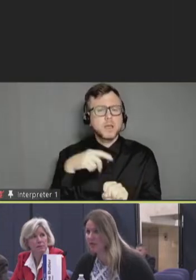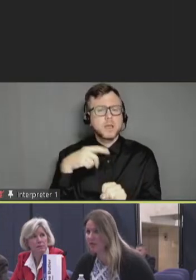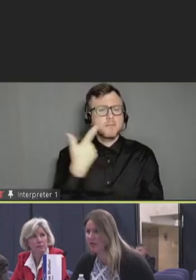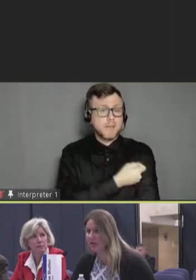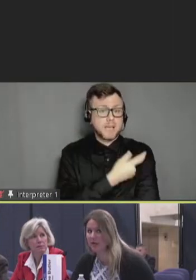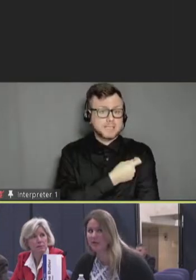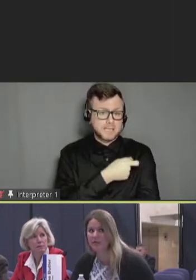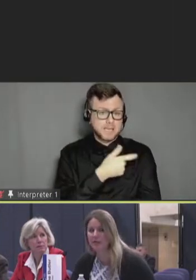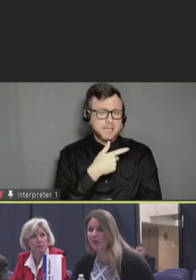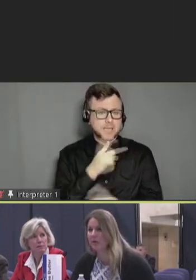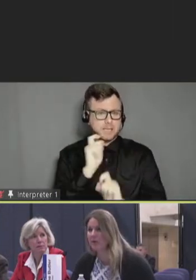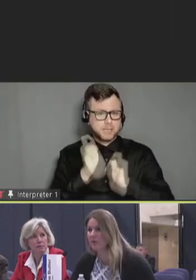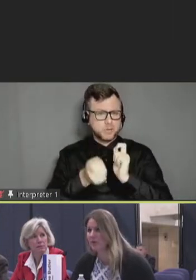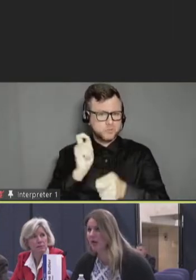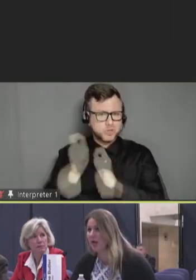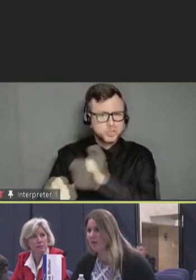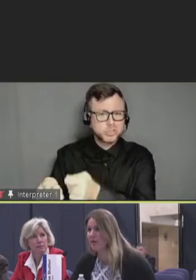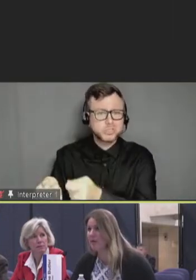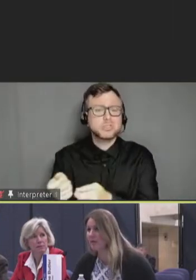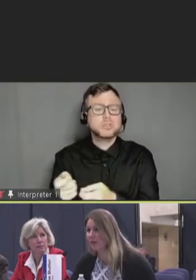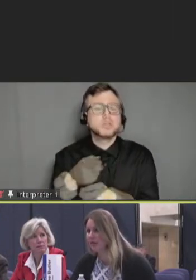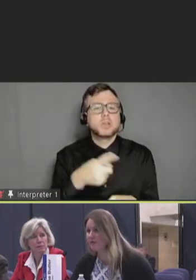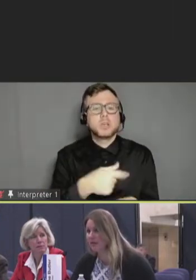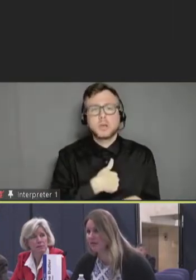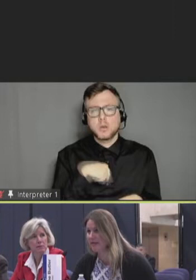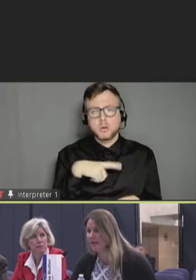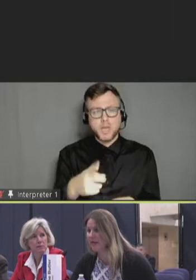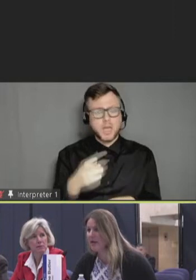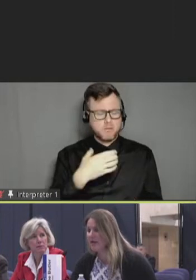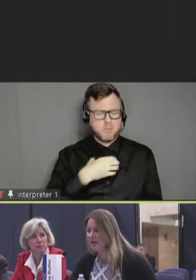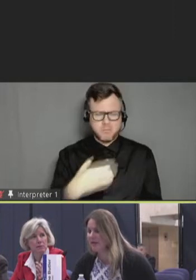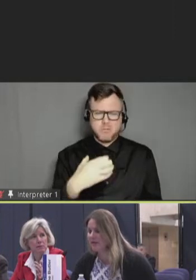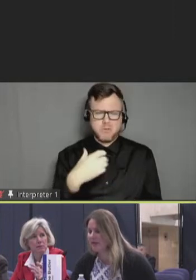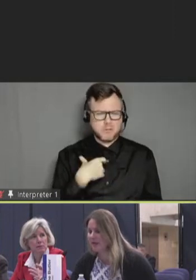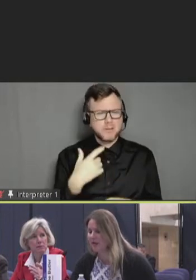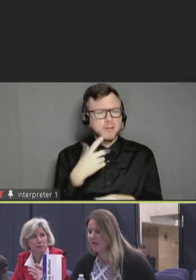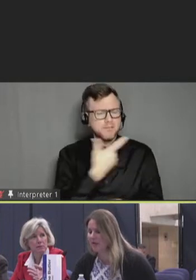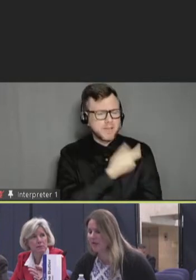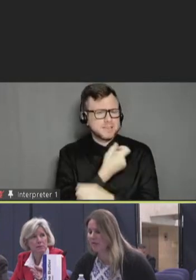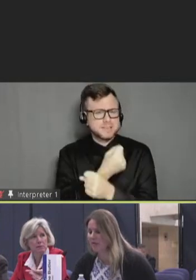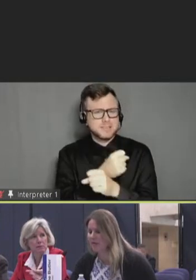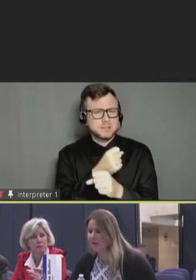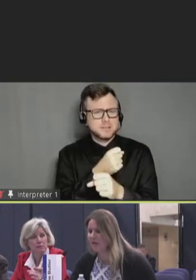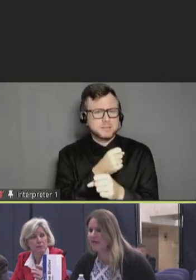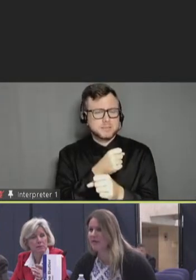I know year after year we hear the most common complaints for vaccine safety of -- side effects